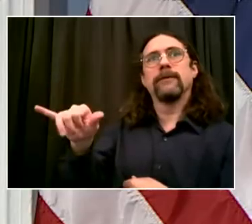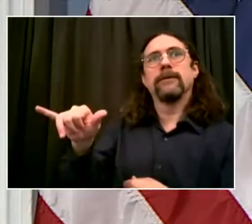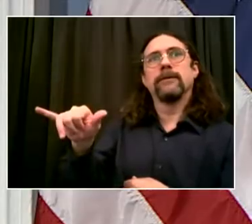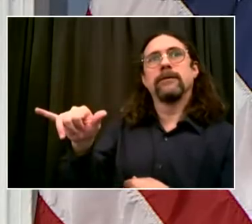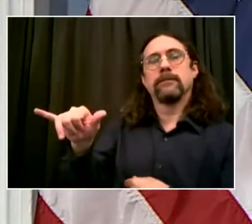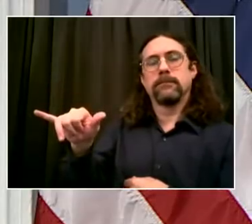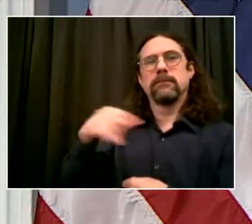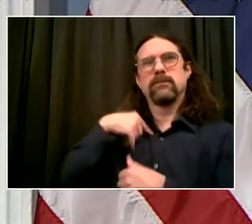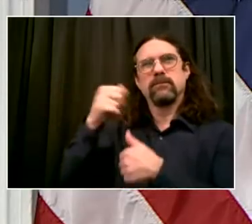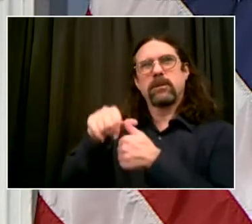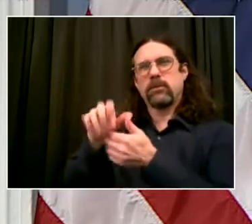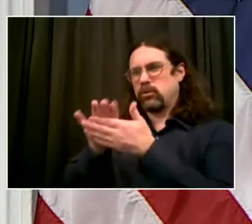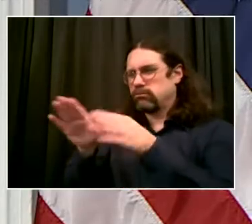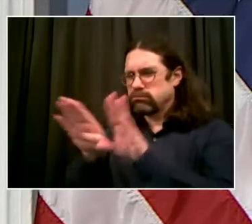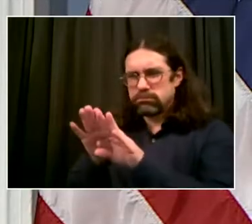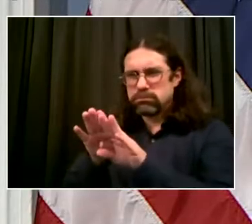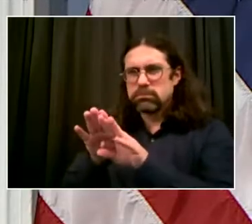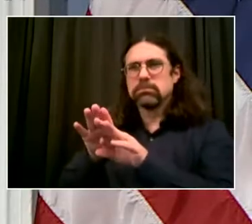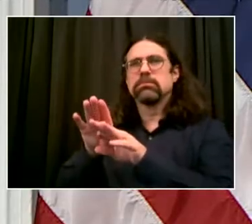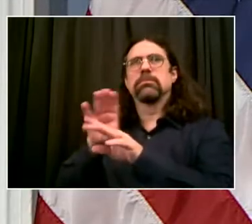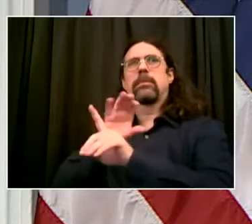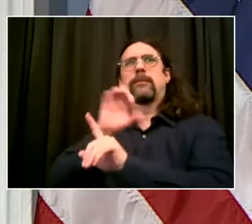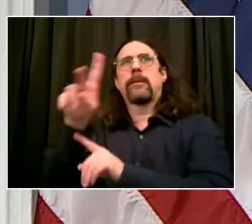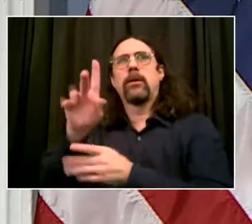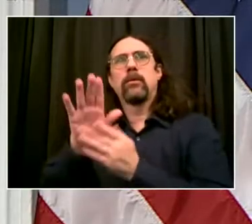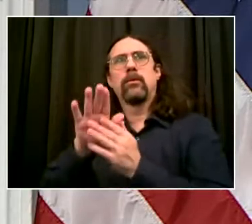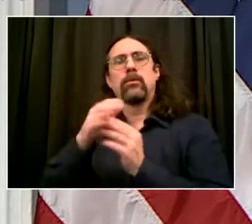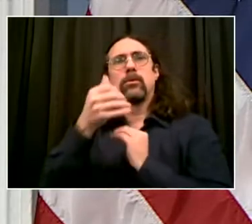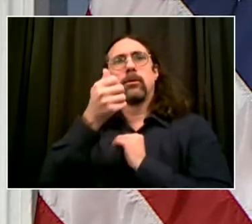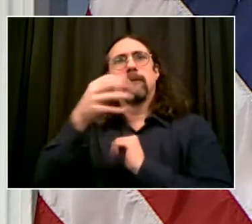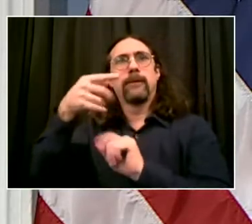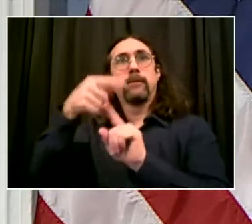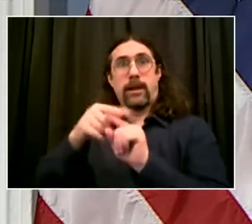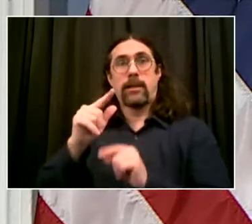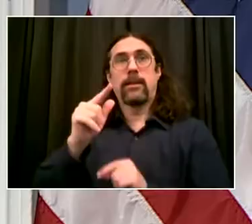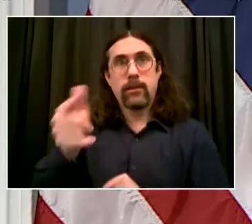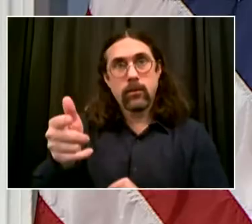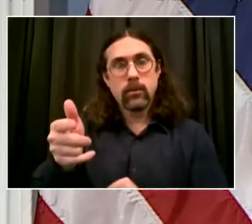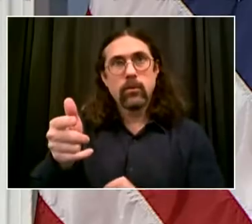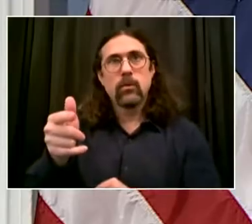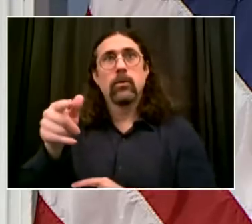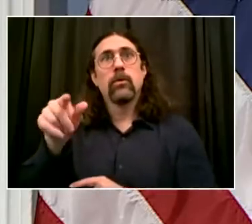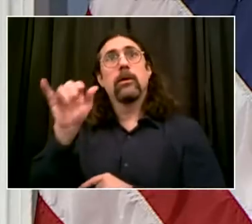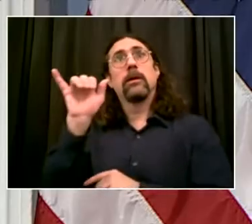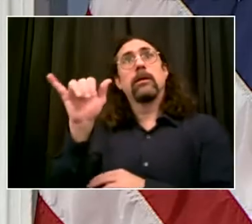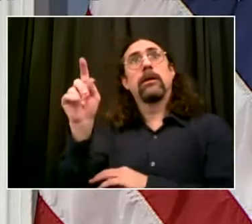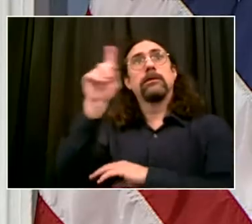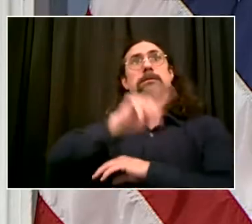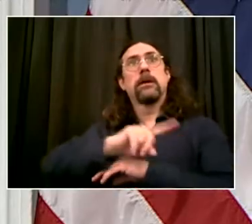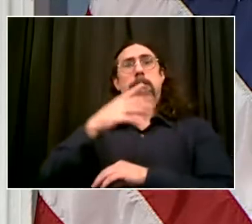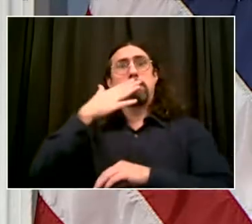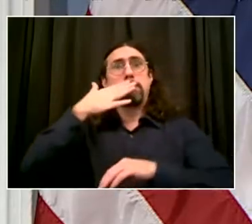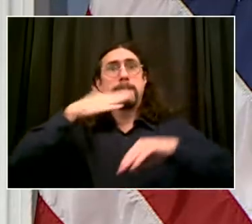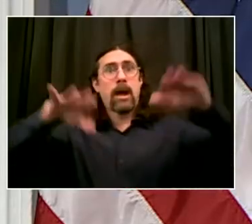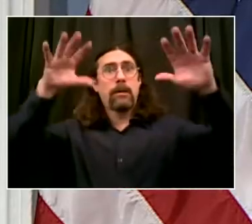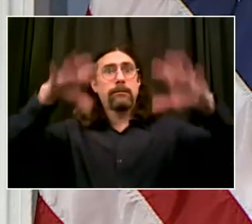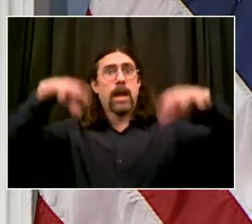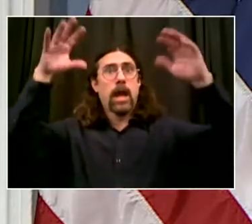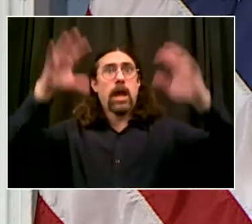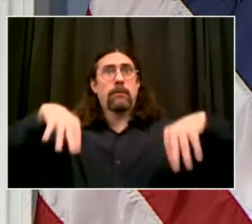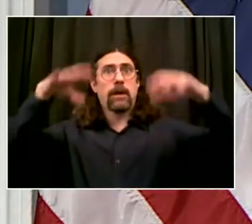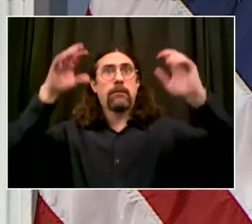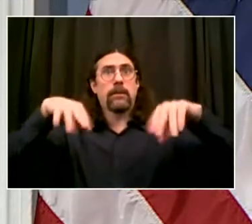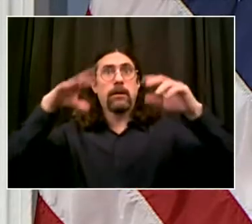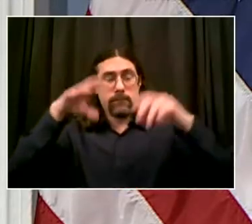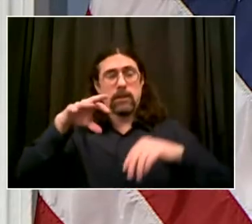WHAT THAT WAS